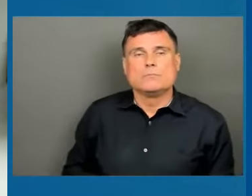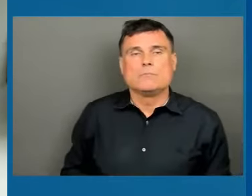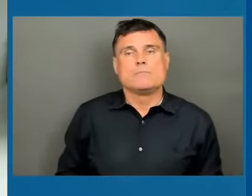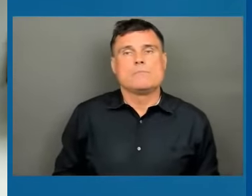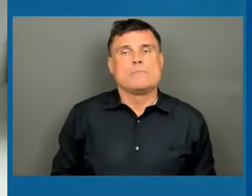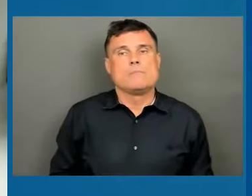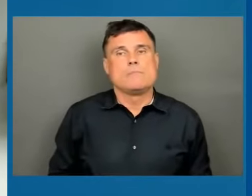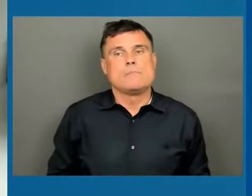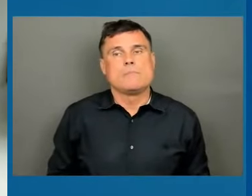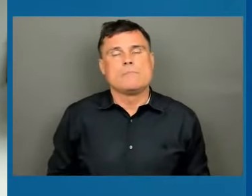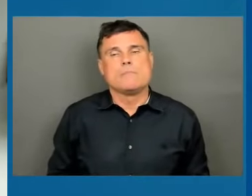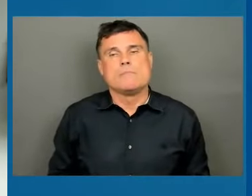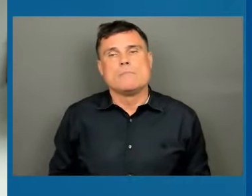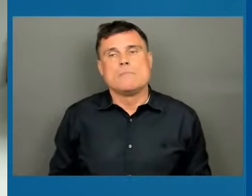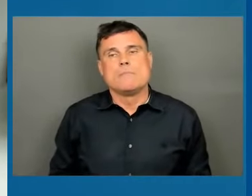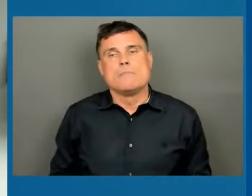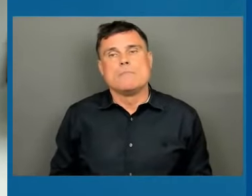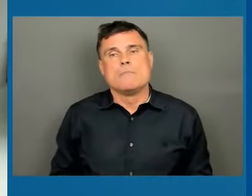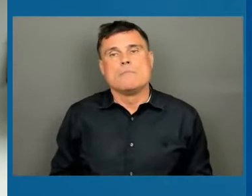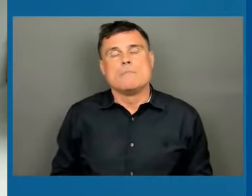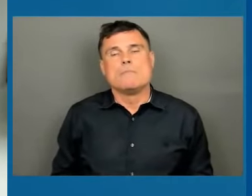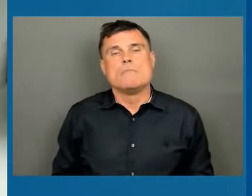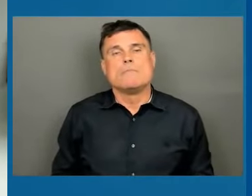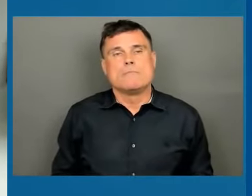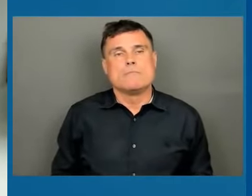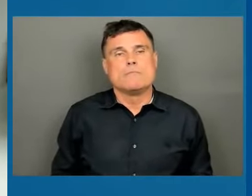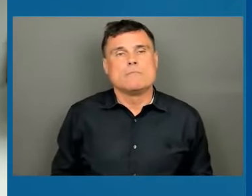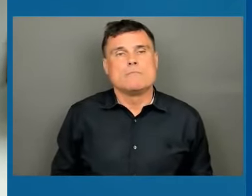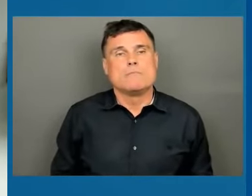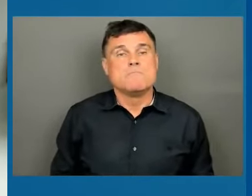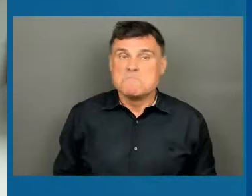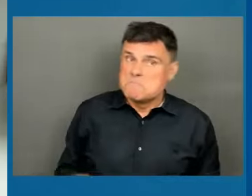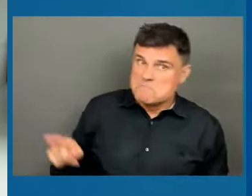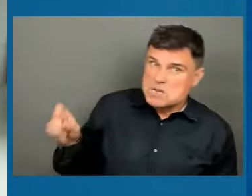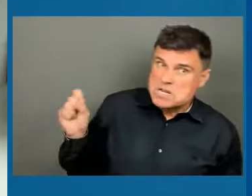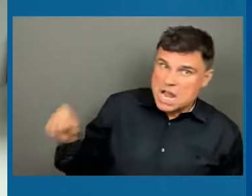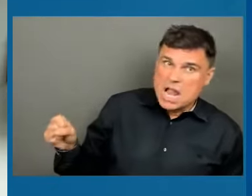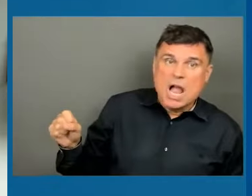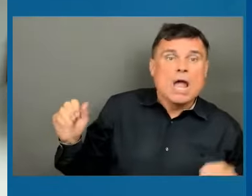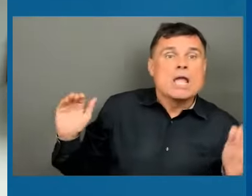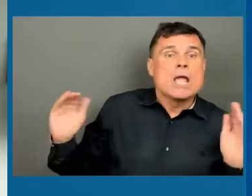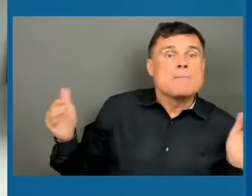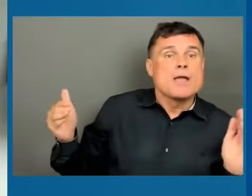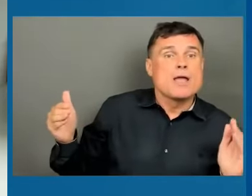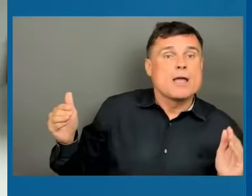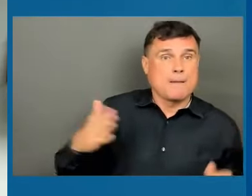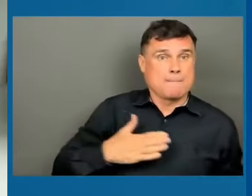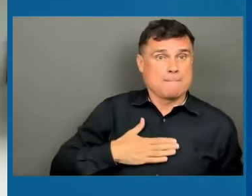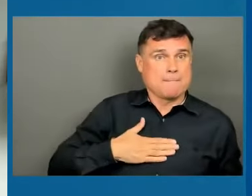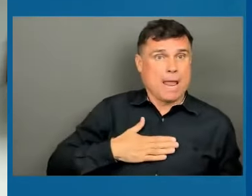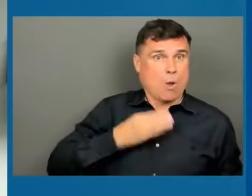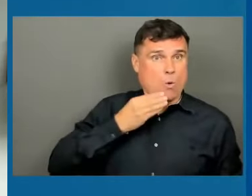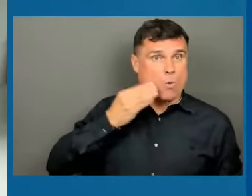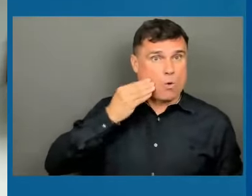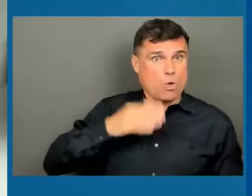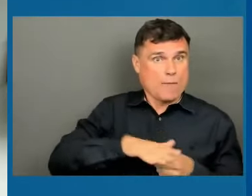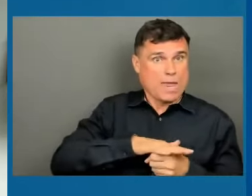similar to conditions experienced in 2021 in the Lea rd region.